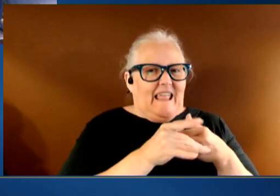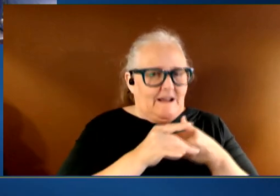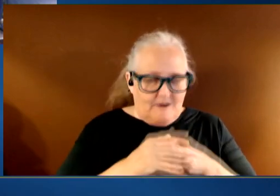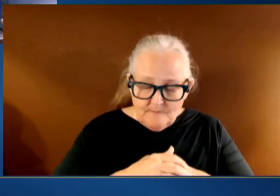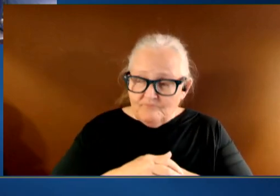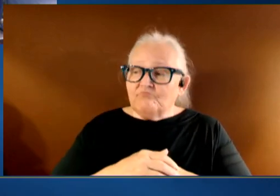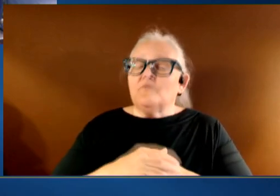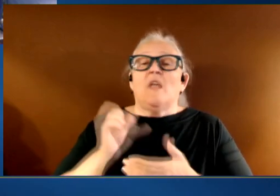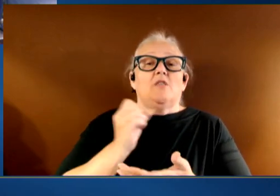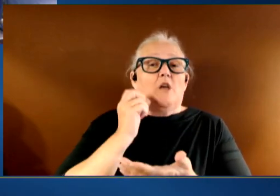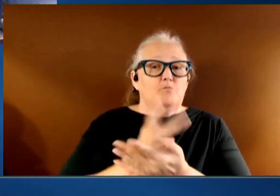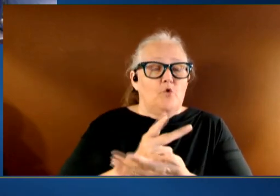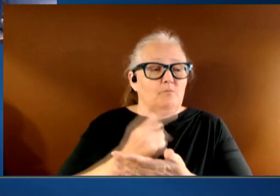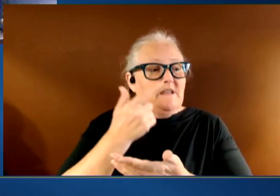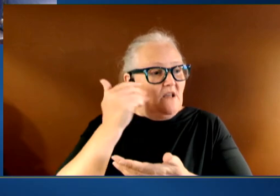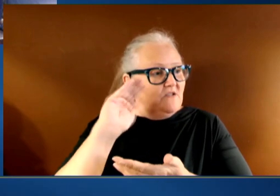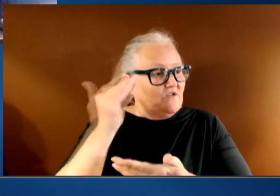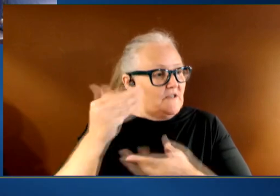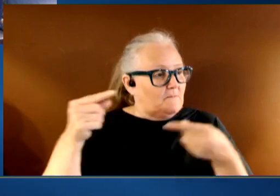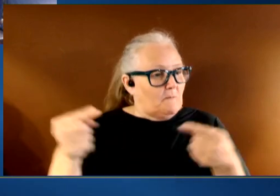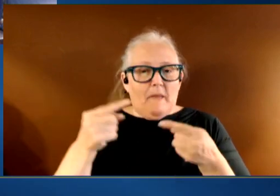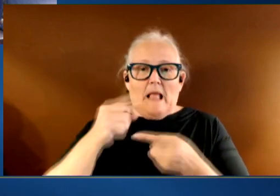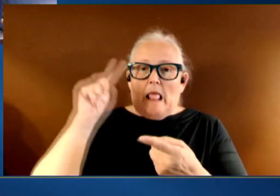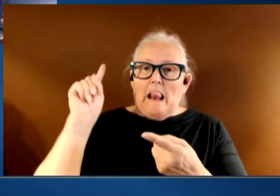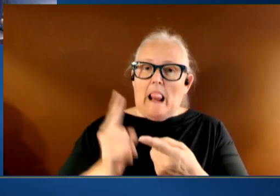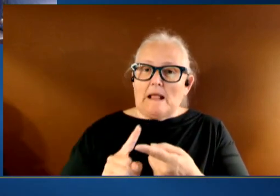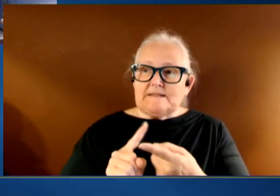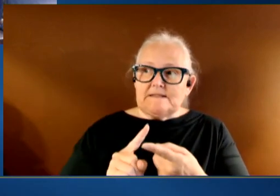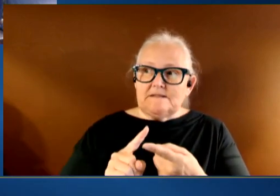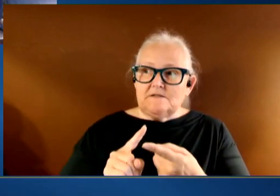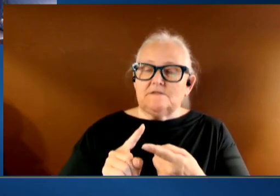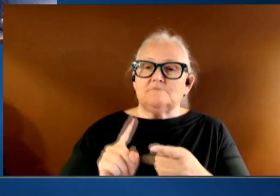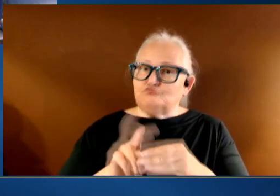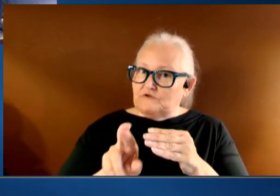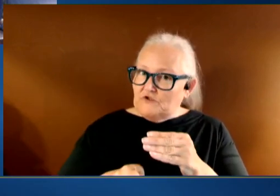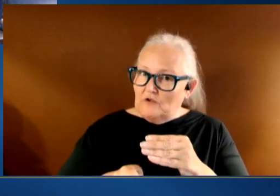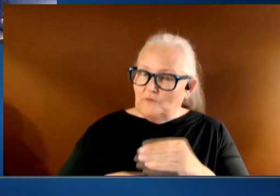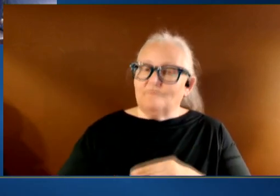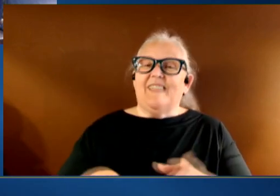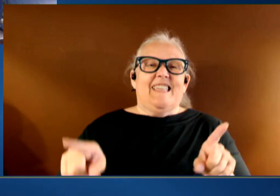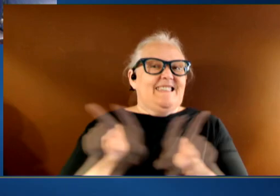in the rate of pain crises. In the same year, Voxelotor, or Oxbryta,